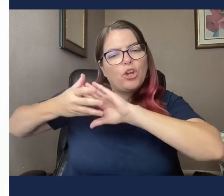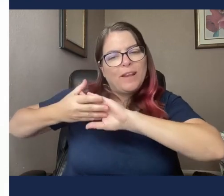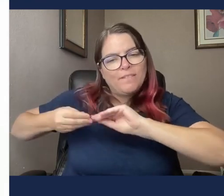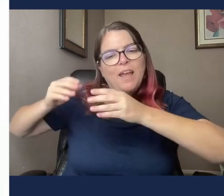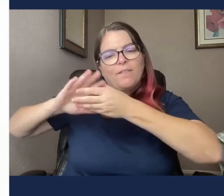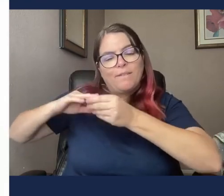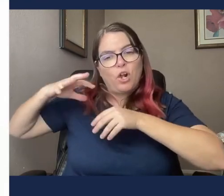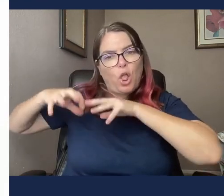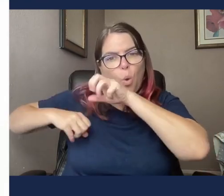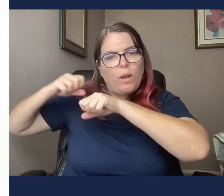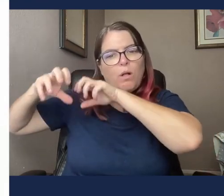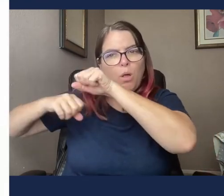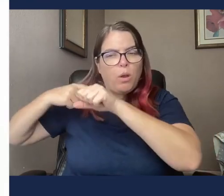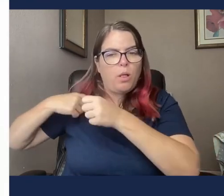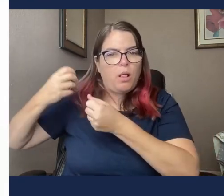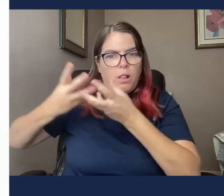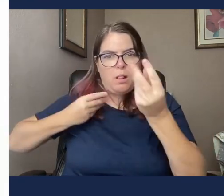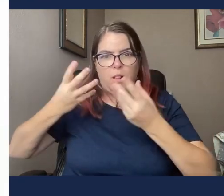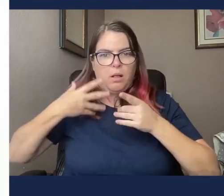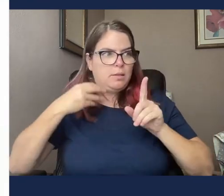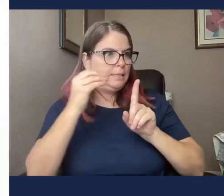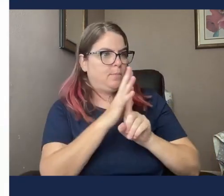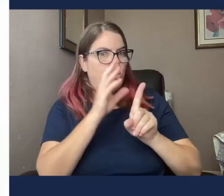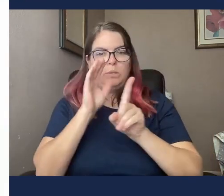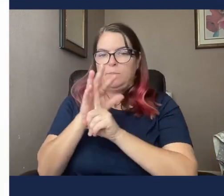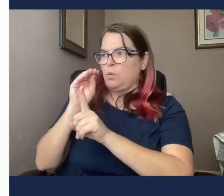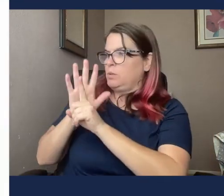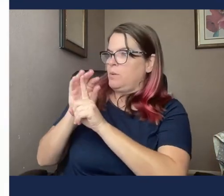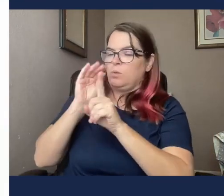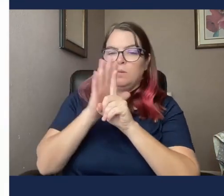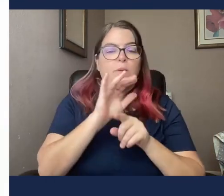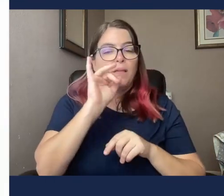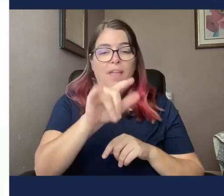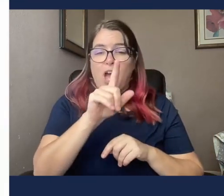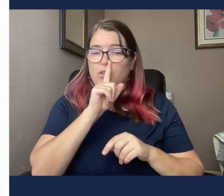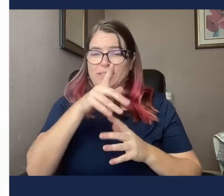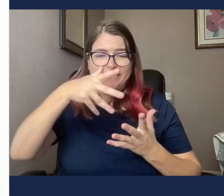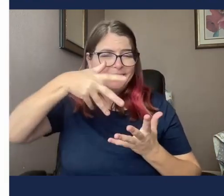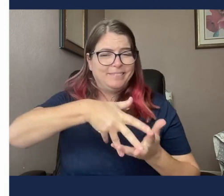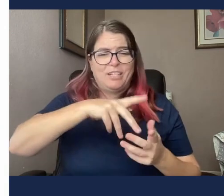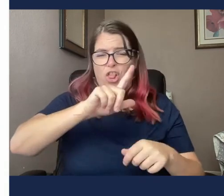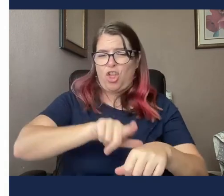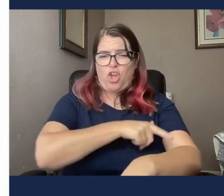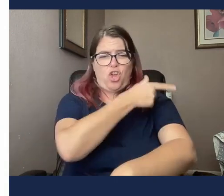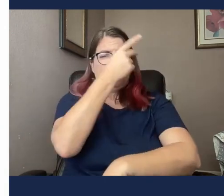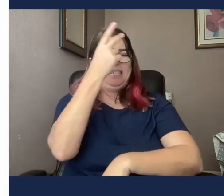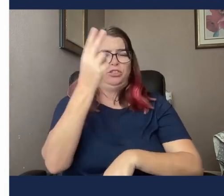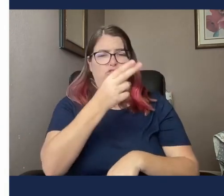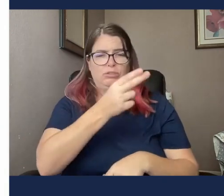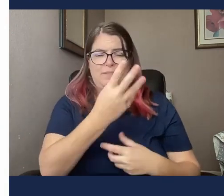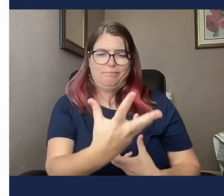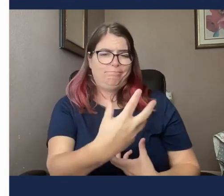combination of all of this. Over the centuries. Is what leads to us implicit bias. Implicit bias